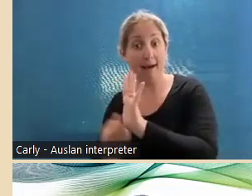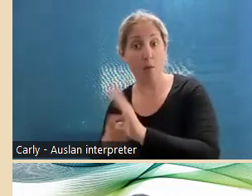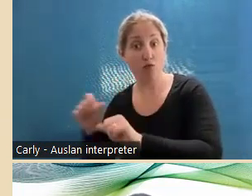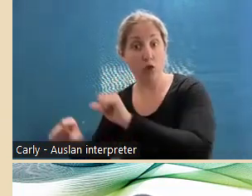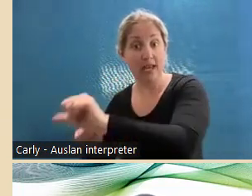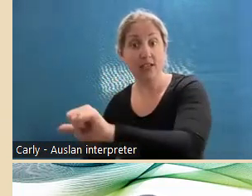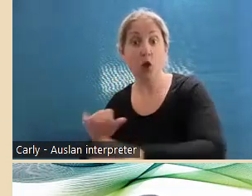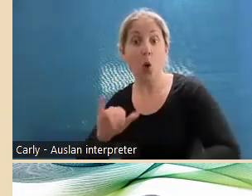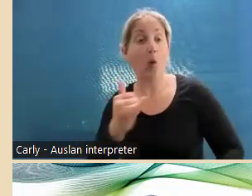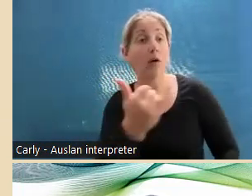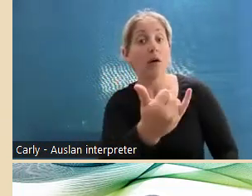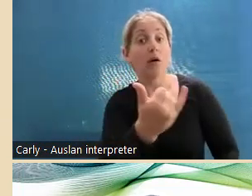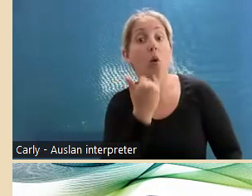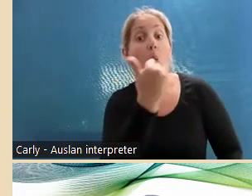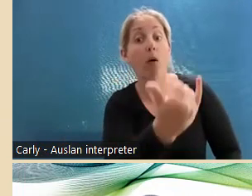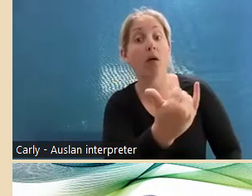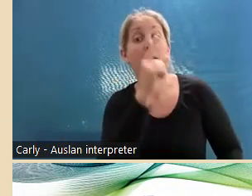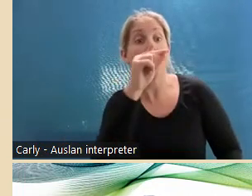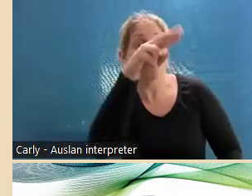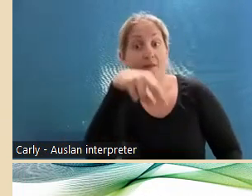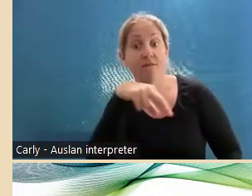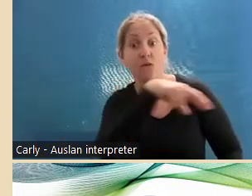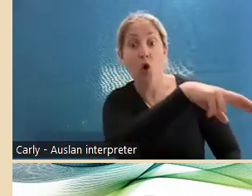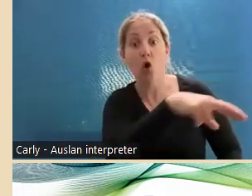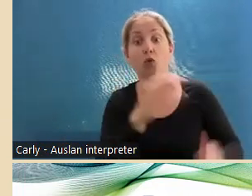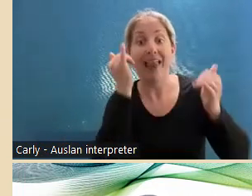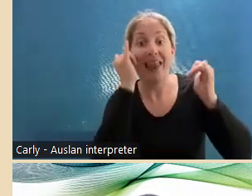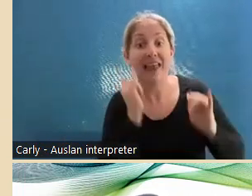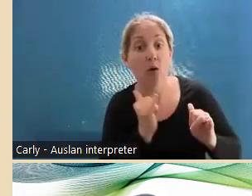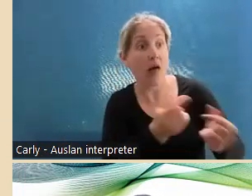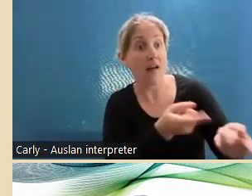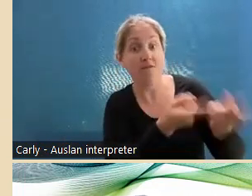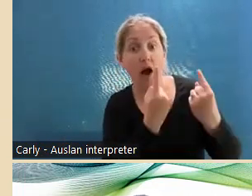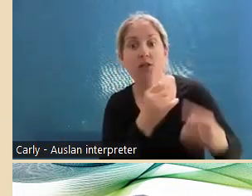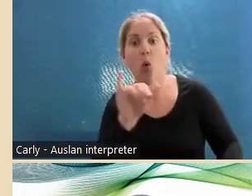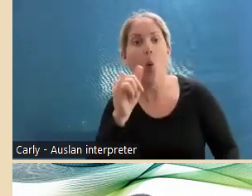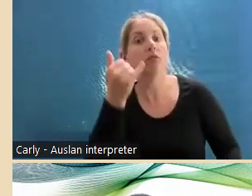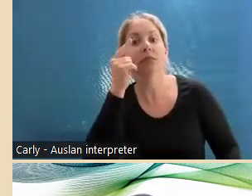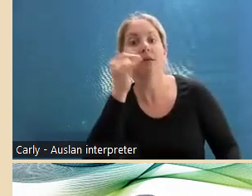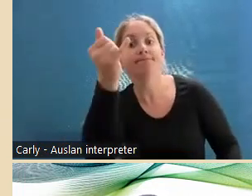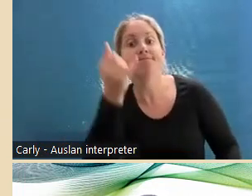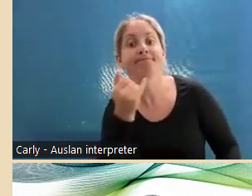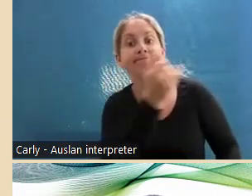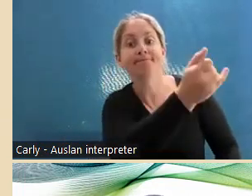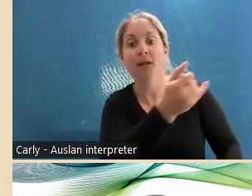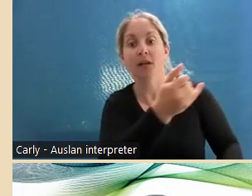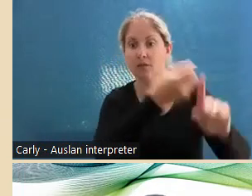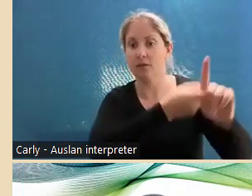with advocacy or legal advice services. I'll discuss that in more detail on the next slide.